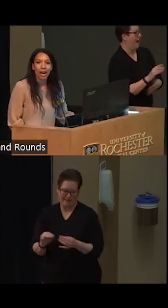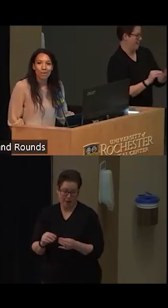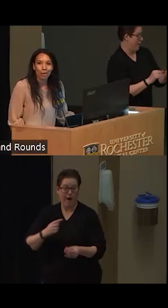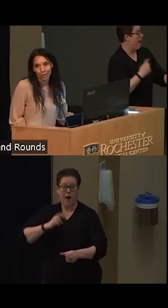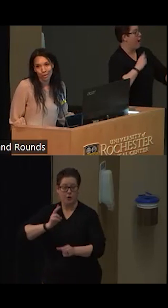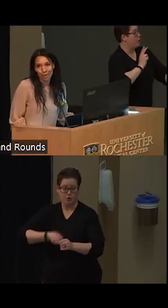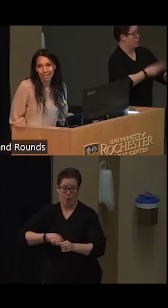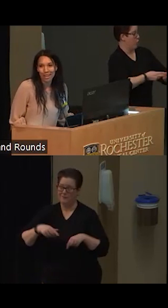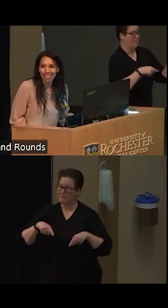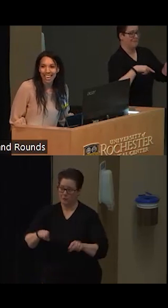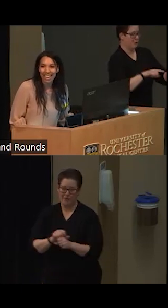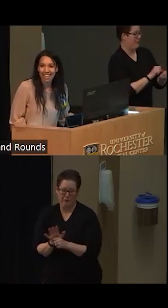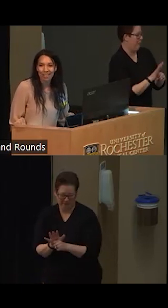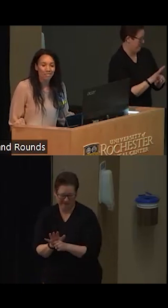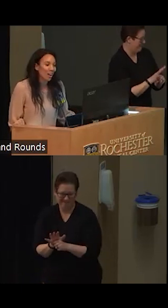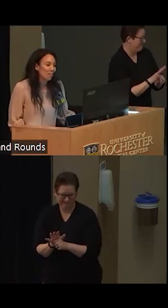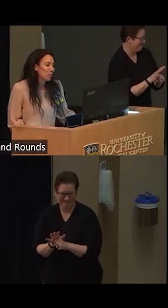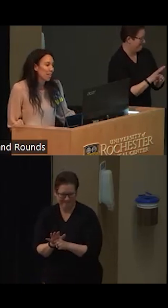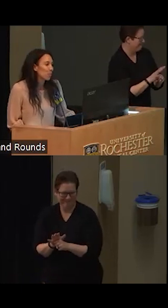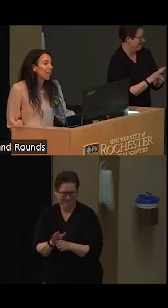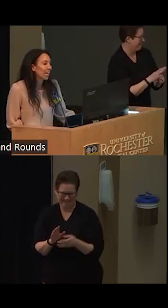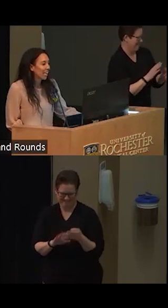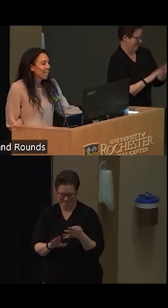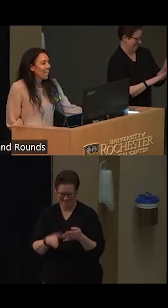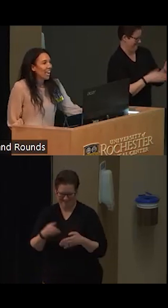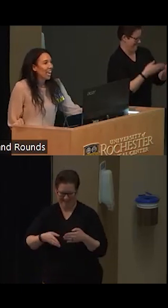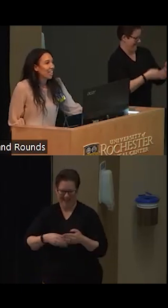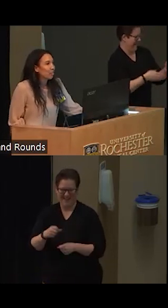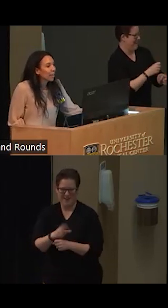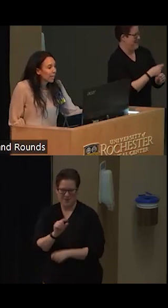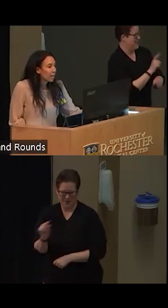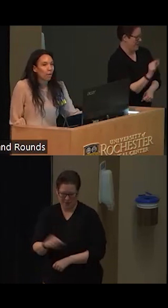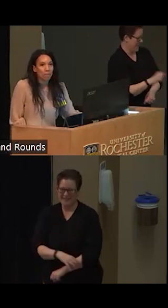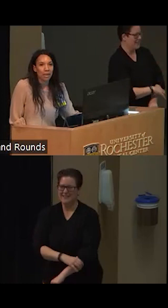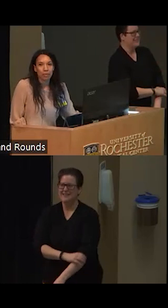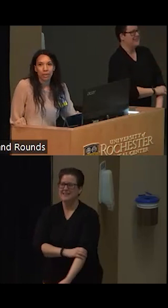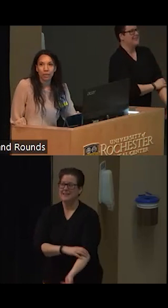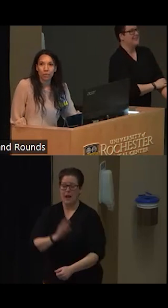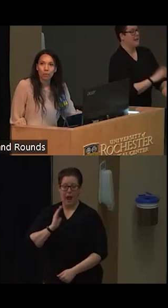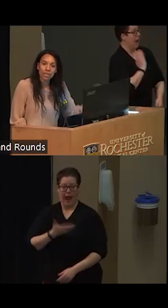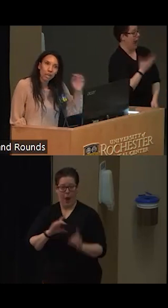well during the pandemic at the end of of 2020 and looking at our department really what we